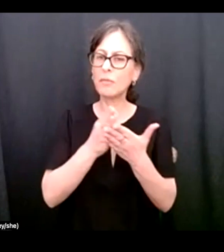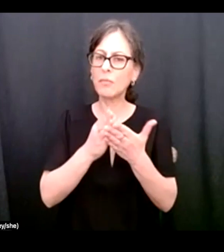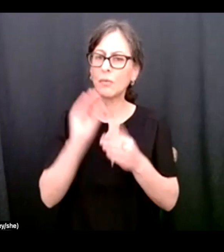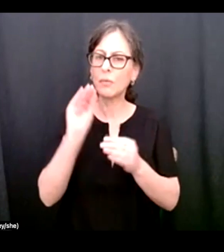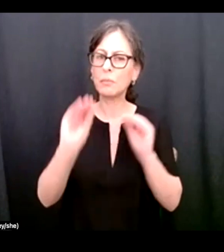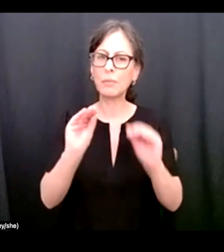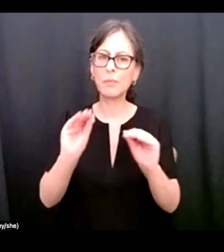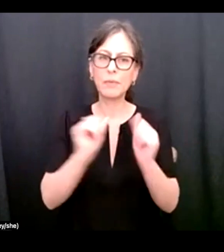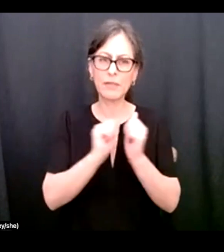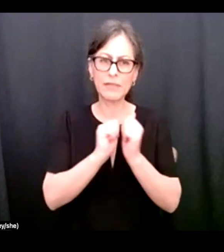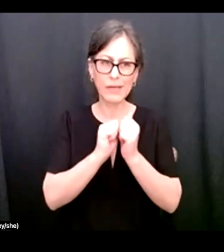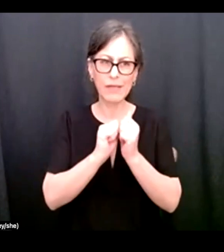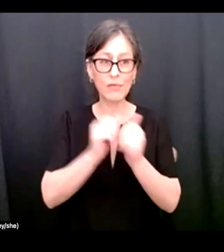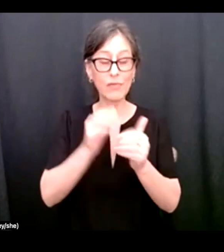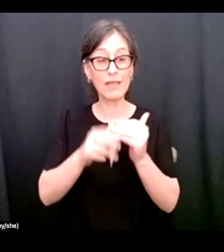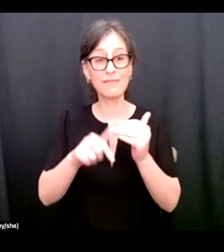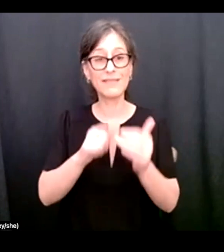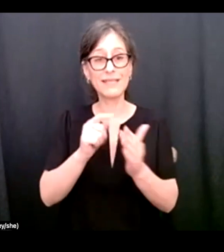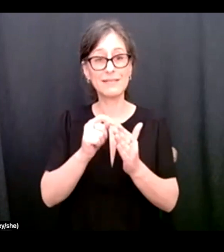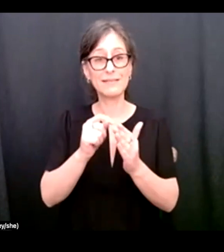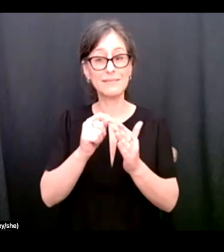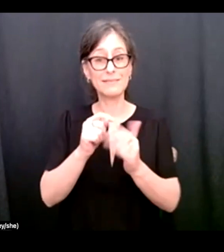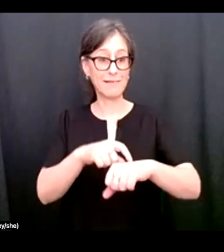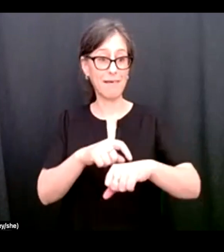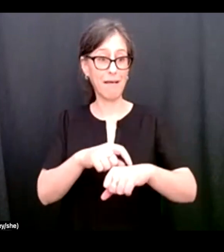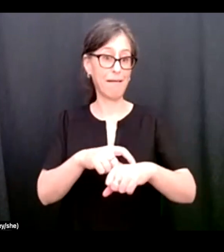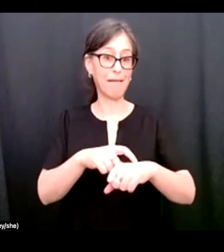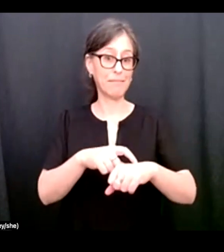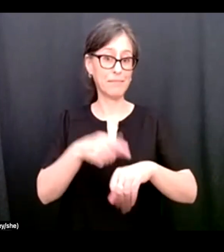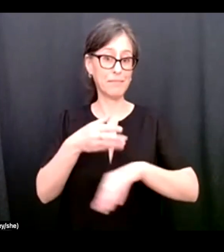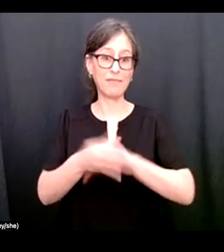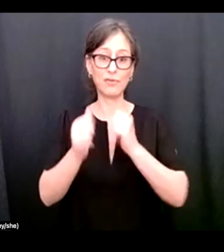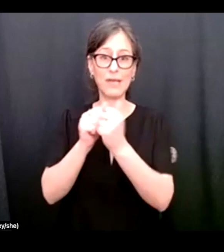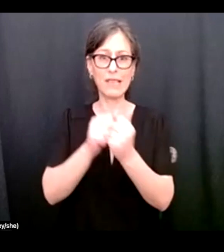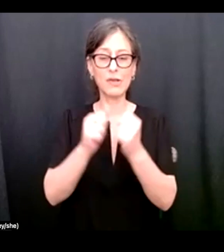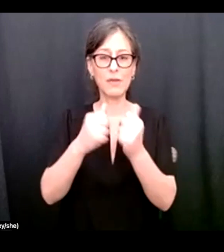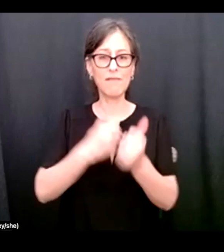together today, we should have a poem that you can sit with and revise and whatever